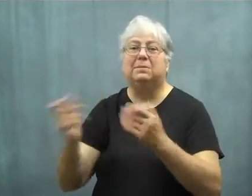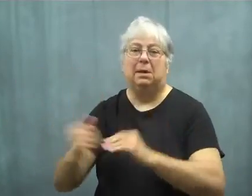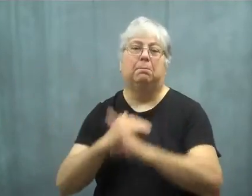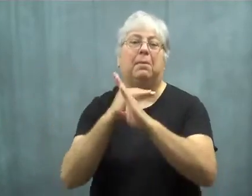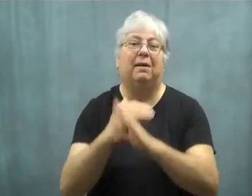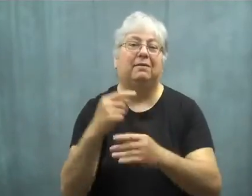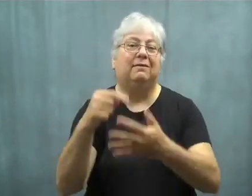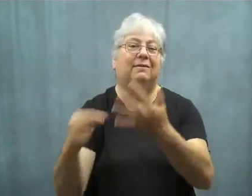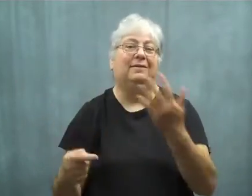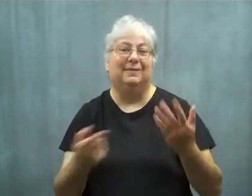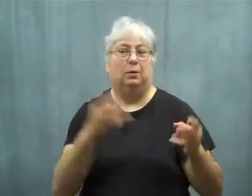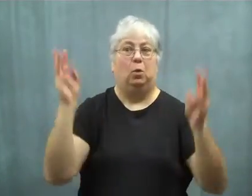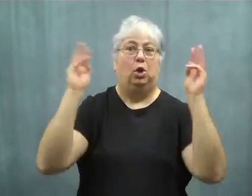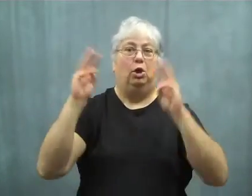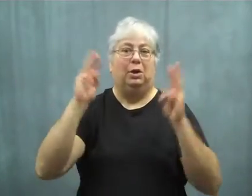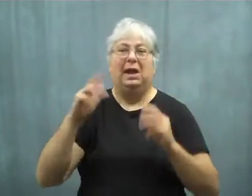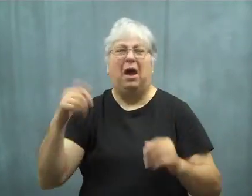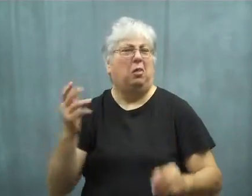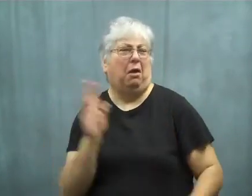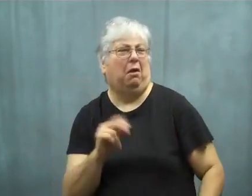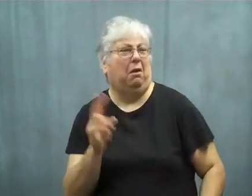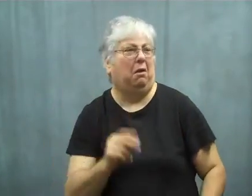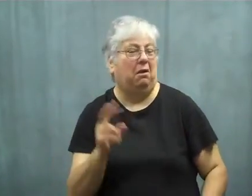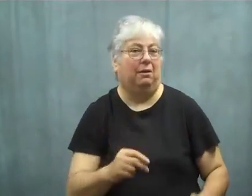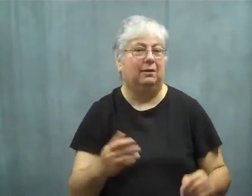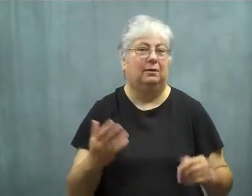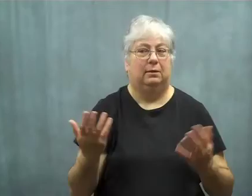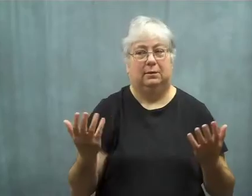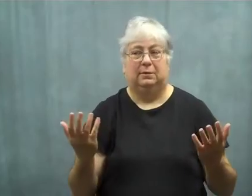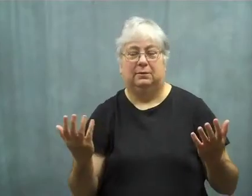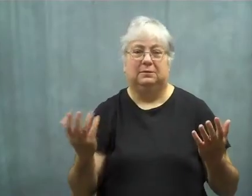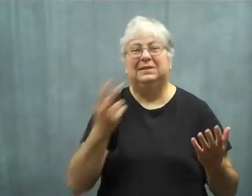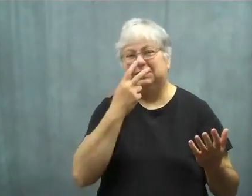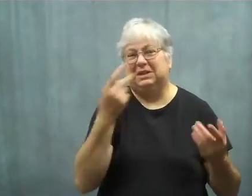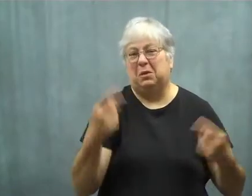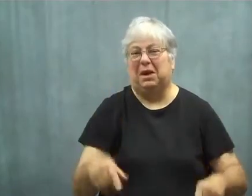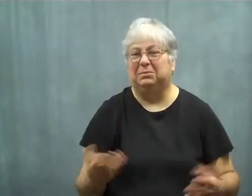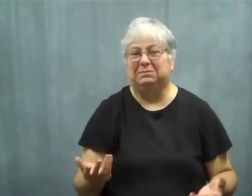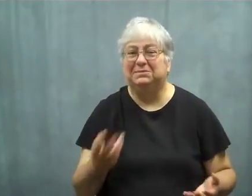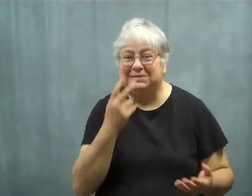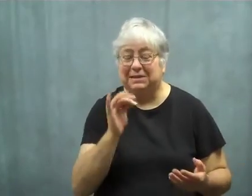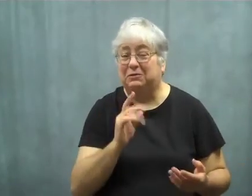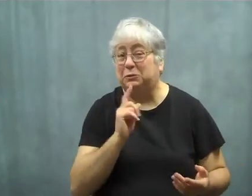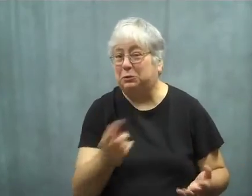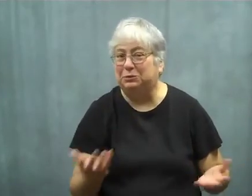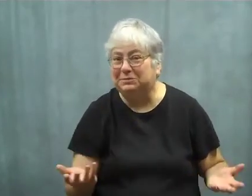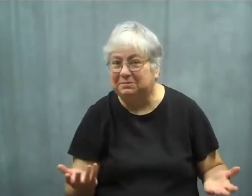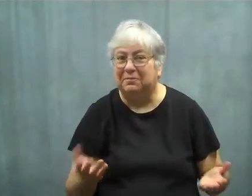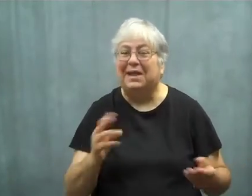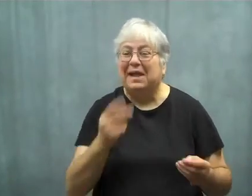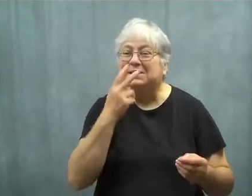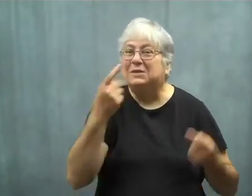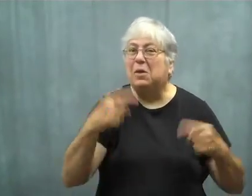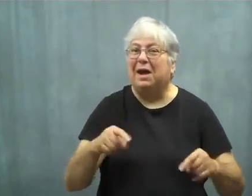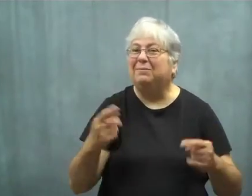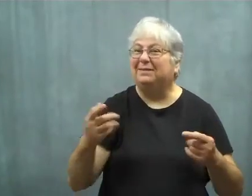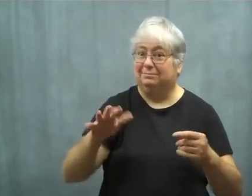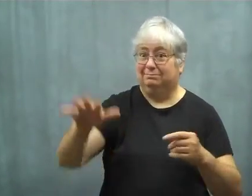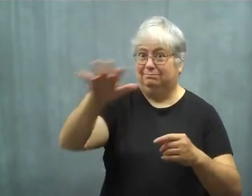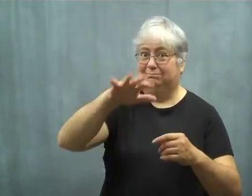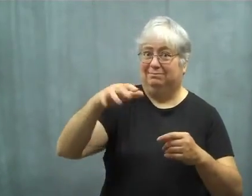It's concerned that countries may try to block access even as they deny that.